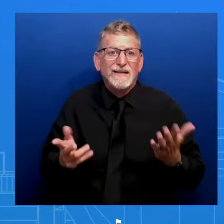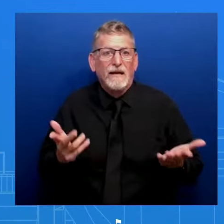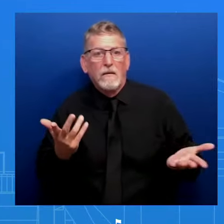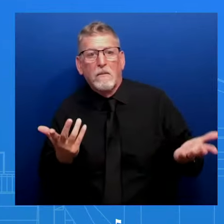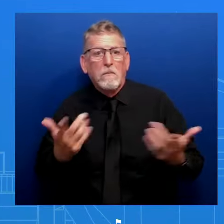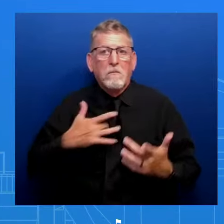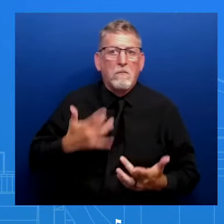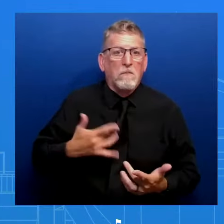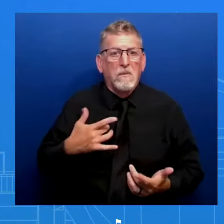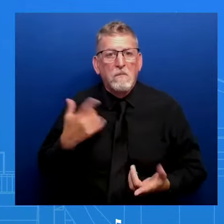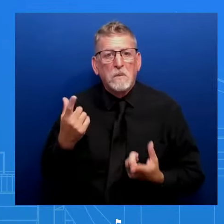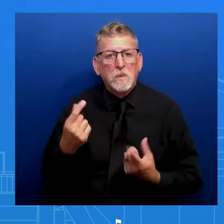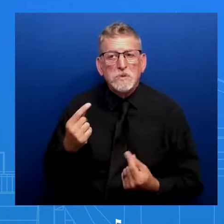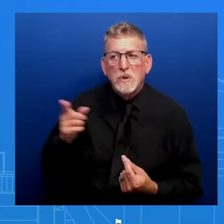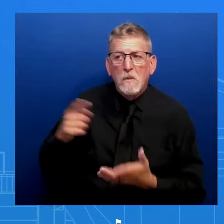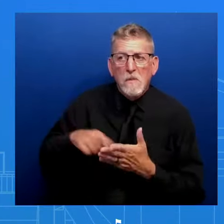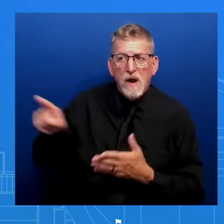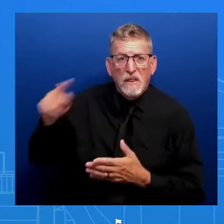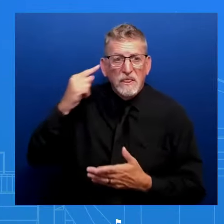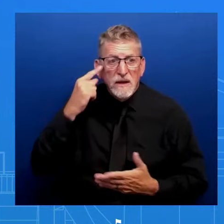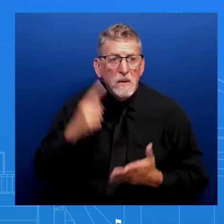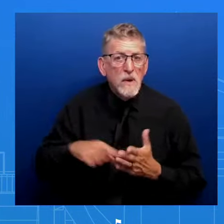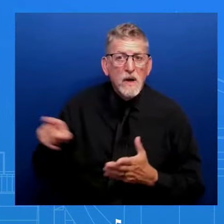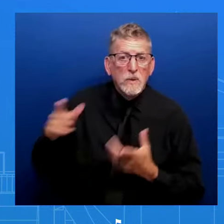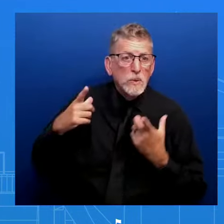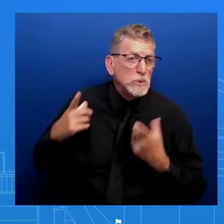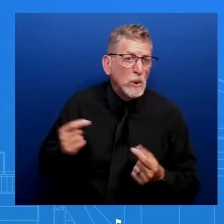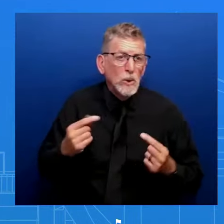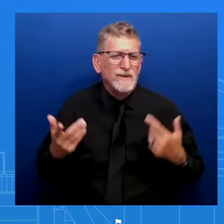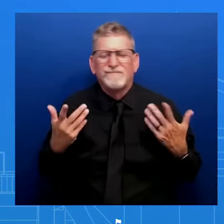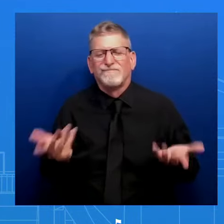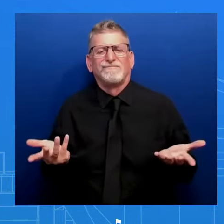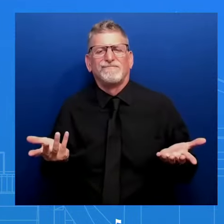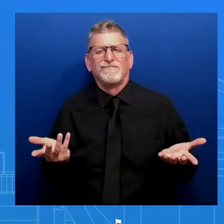But if by some infinitesimal,